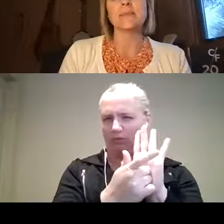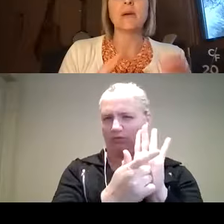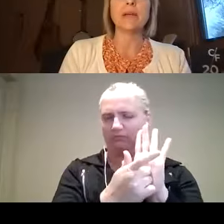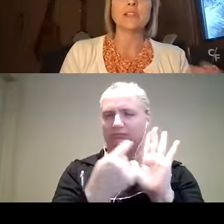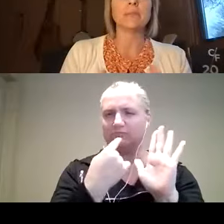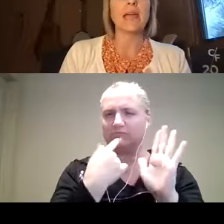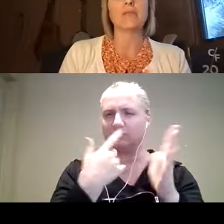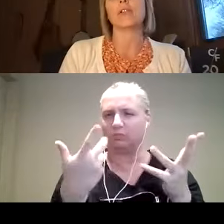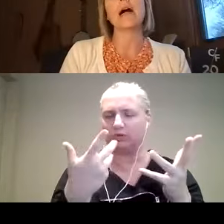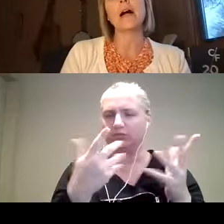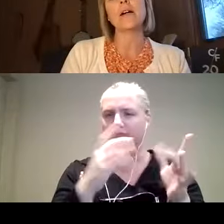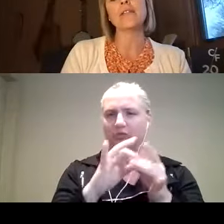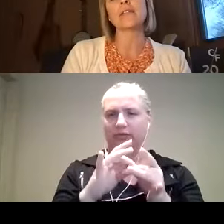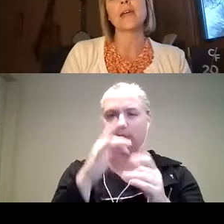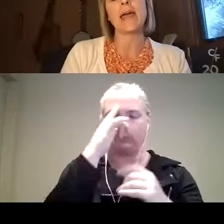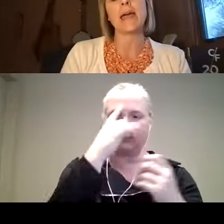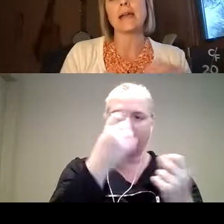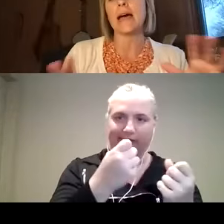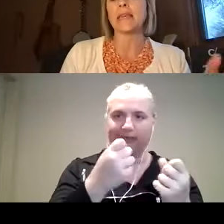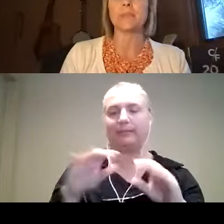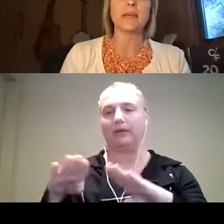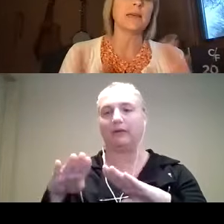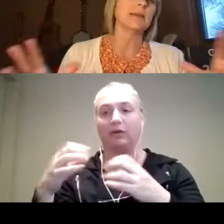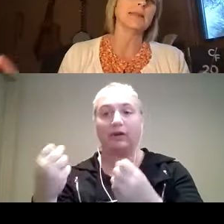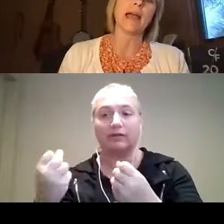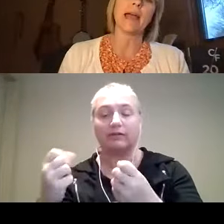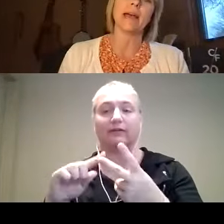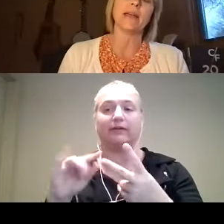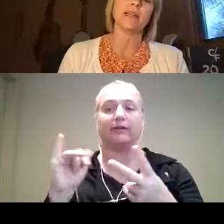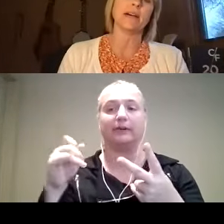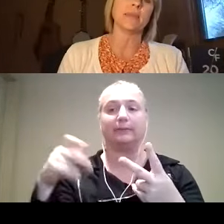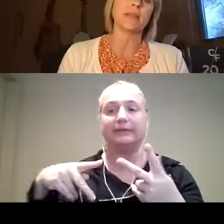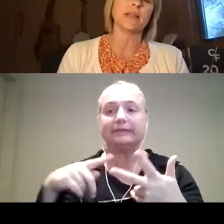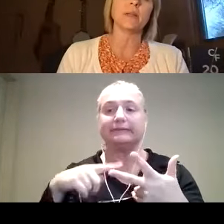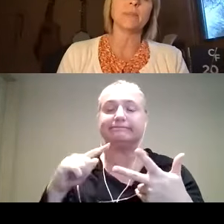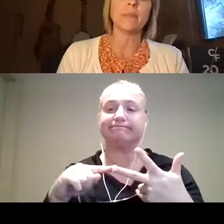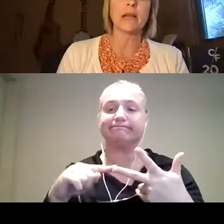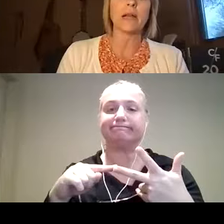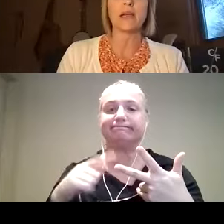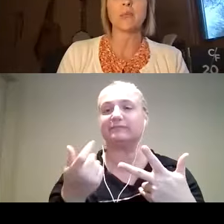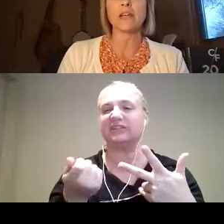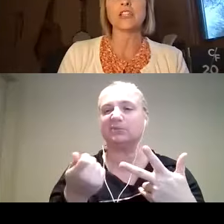about mental behavioral health and IEPs and a little bit about evaluation.